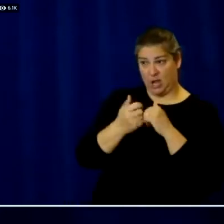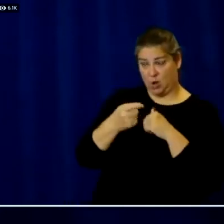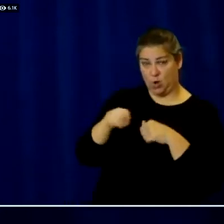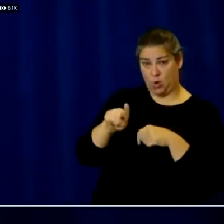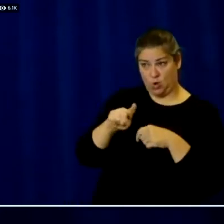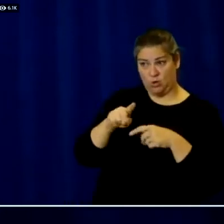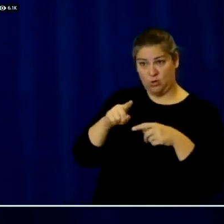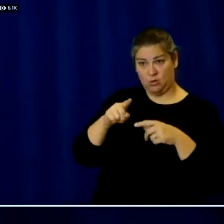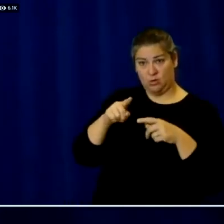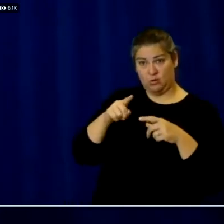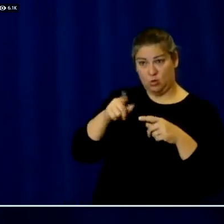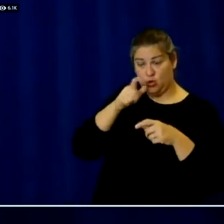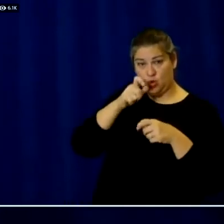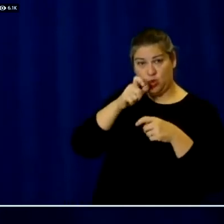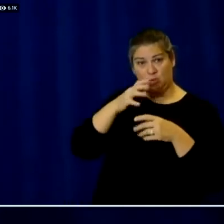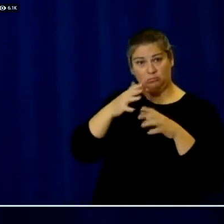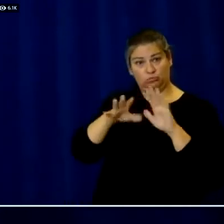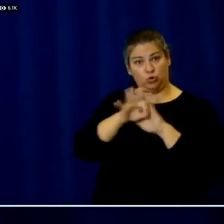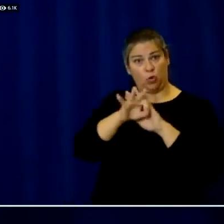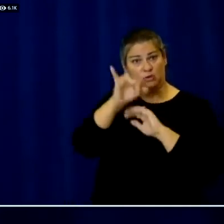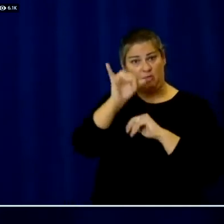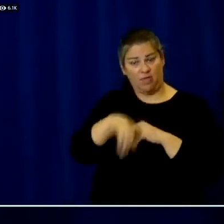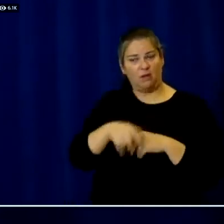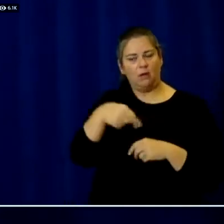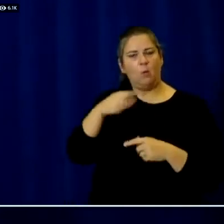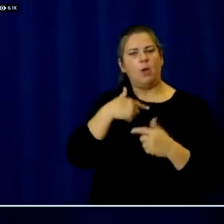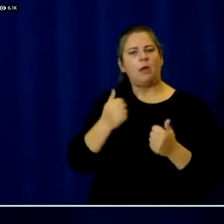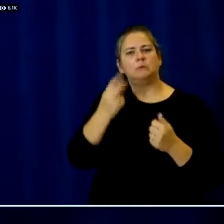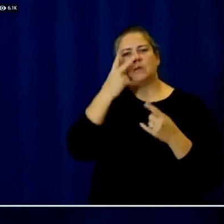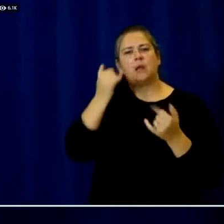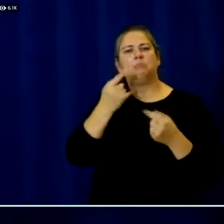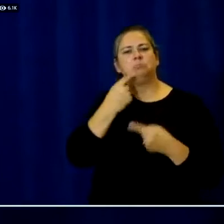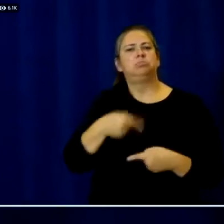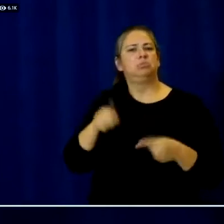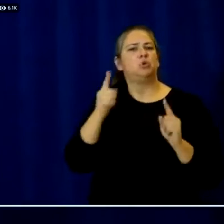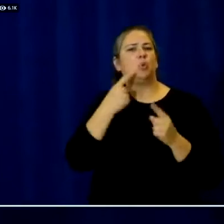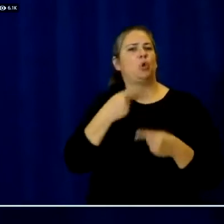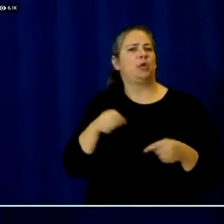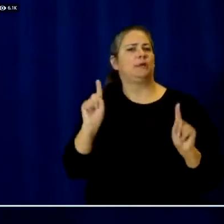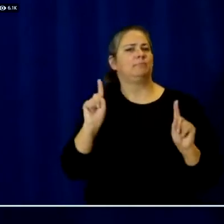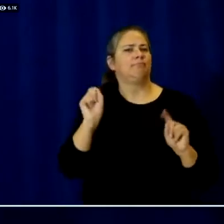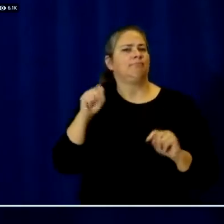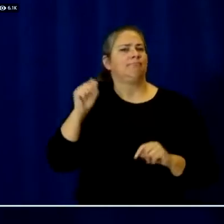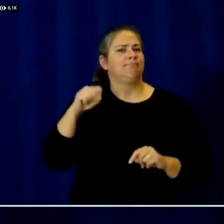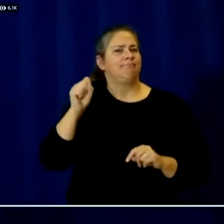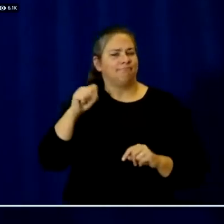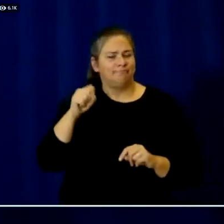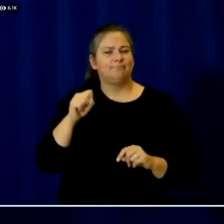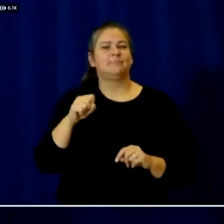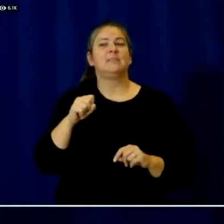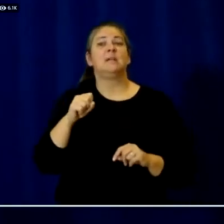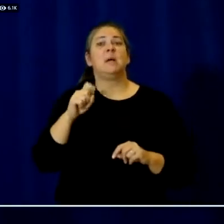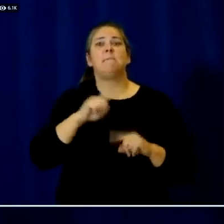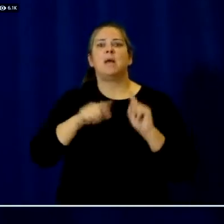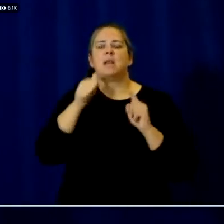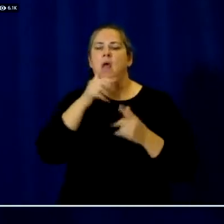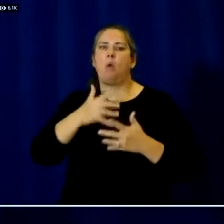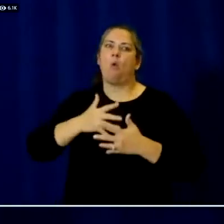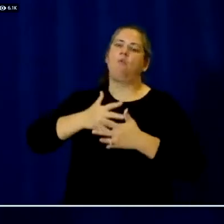voters who have concerns are able to utilize this effectively. But it's also not so many that will overwhelm the system Surprisingly, this is fewer